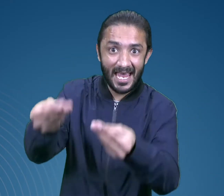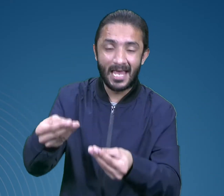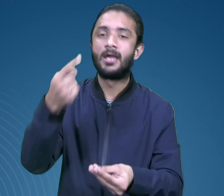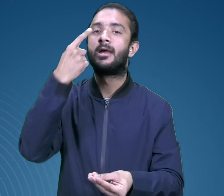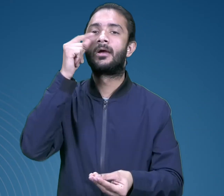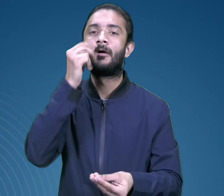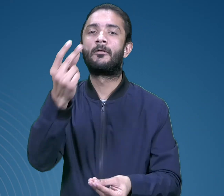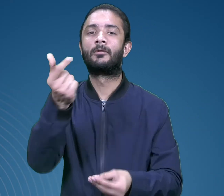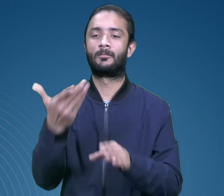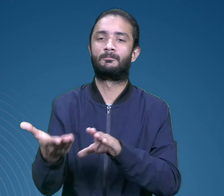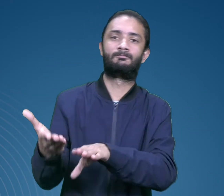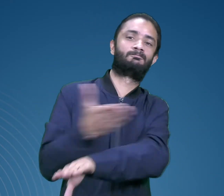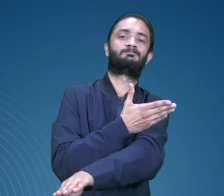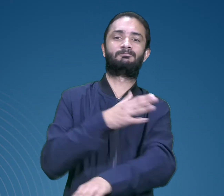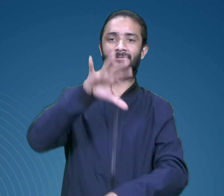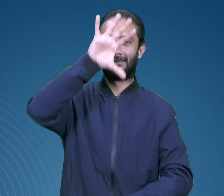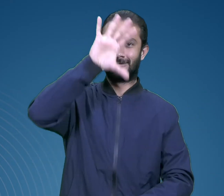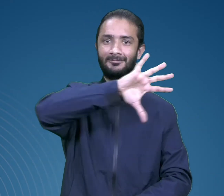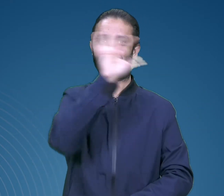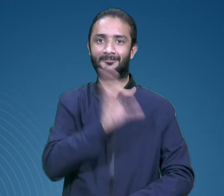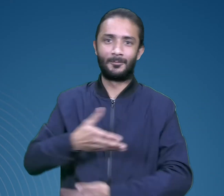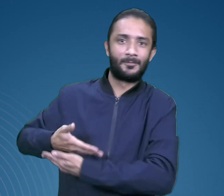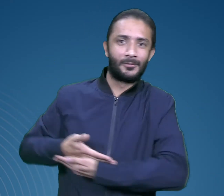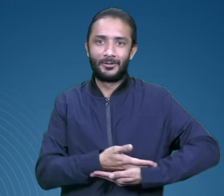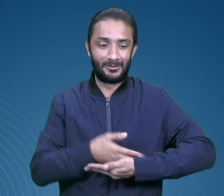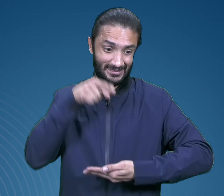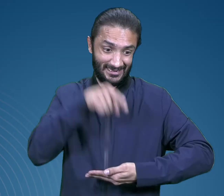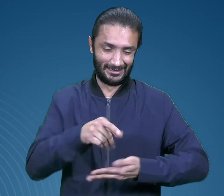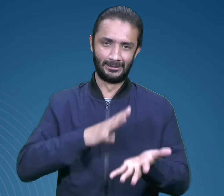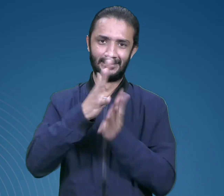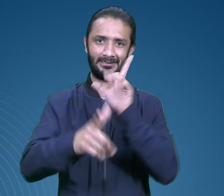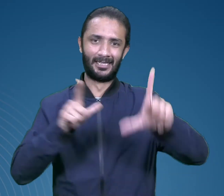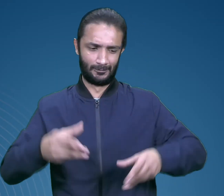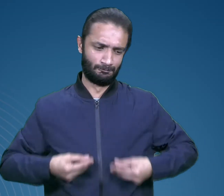options including sign language which can ensure that children have access to their